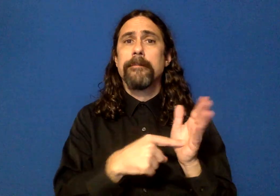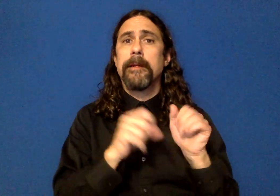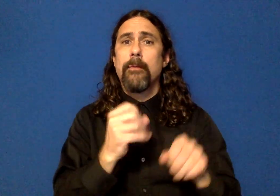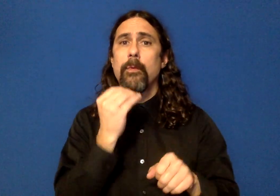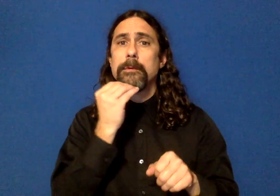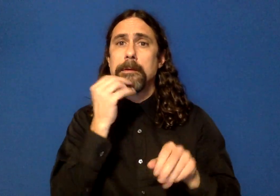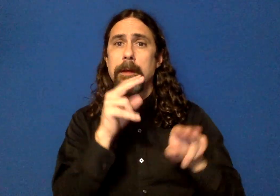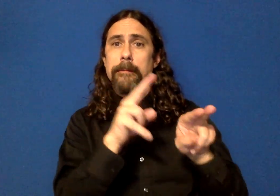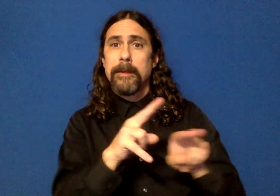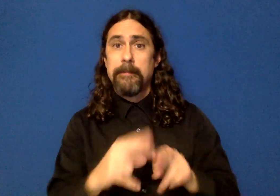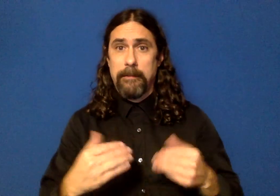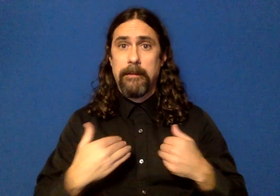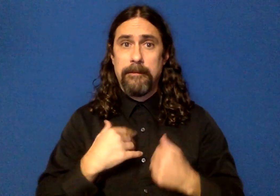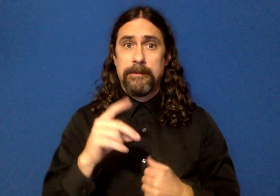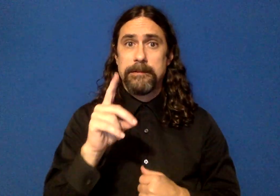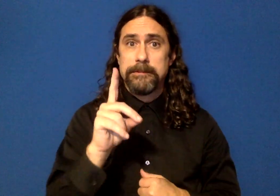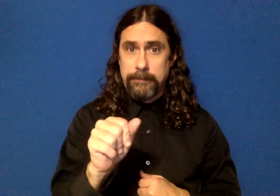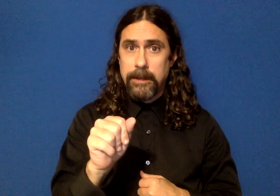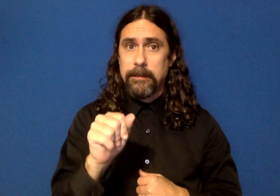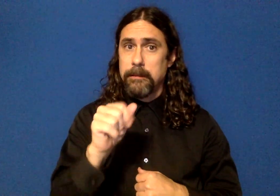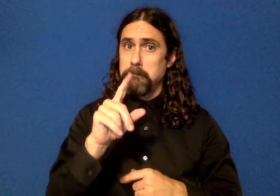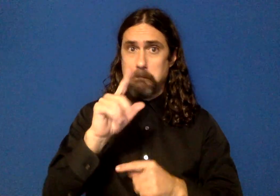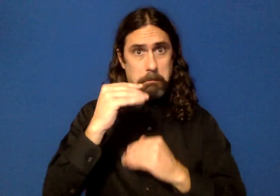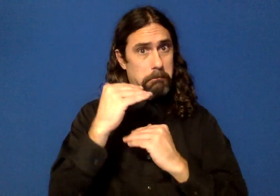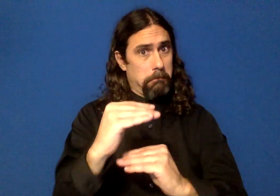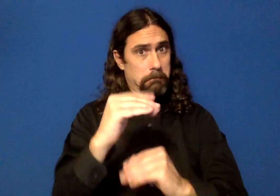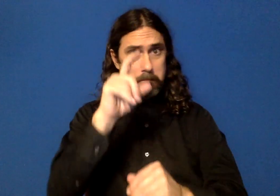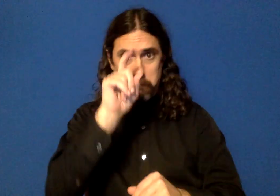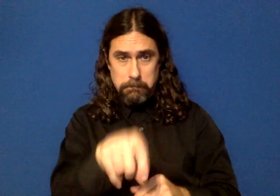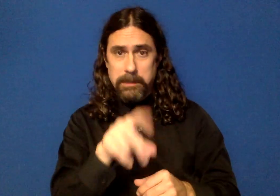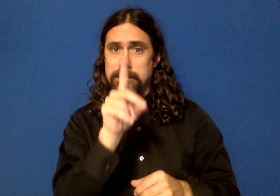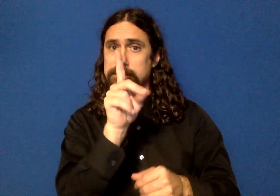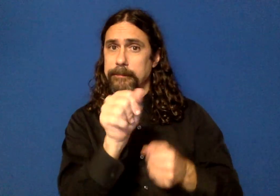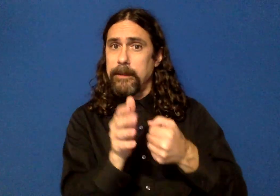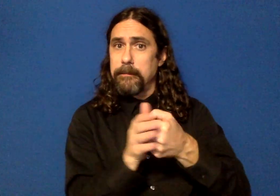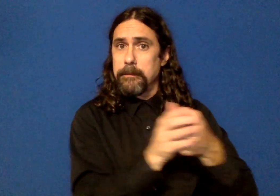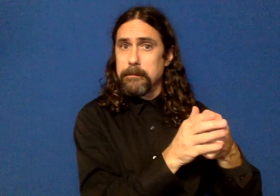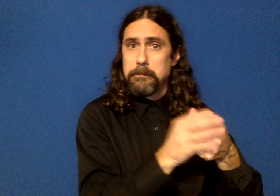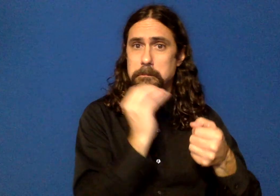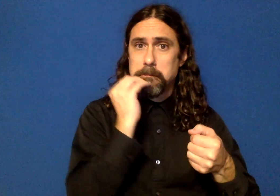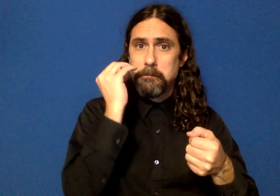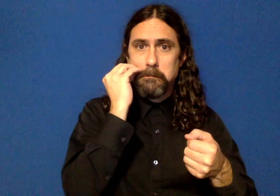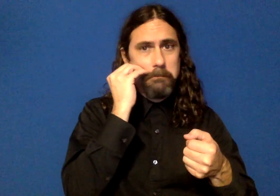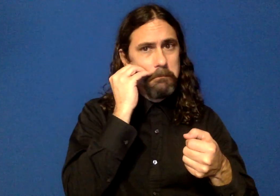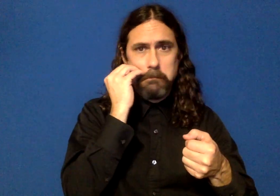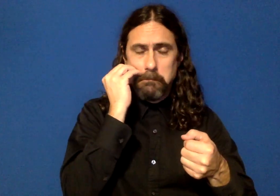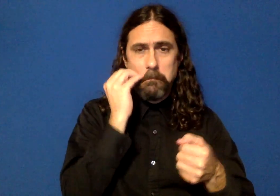has a member with a mobility, vision, or hearing disability, their application is considered for